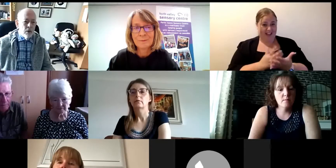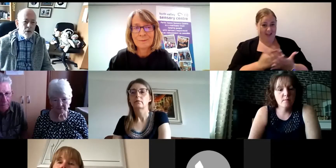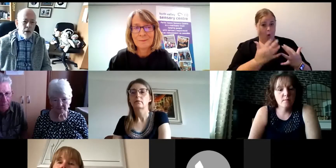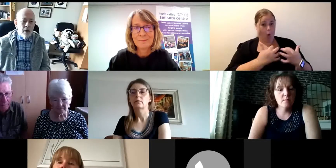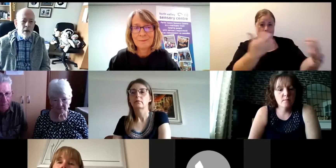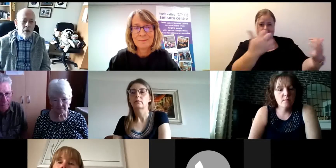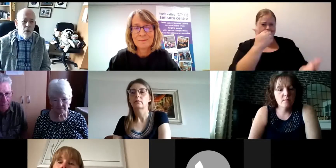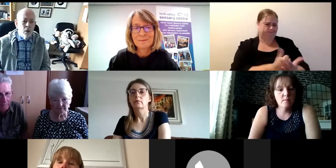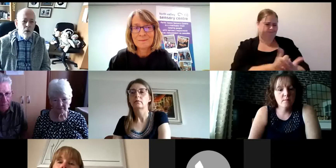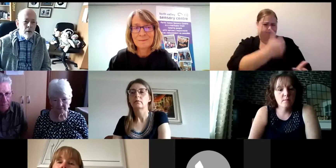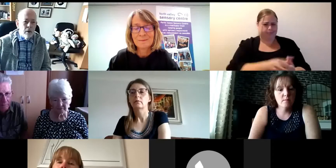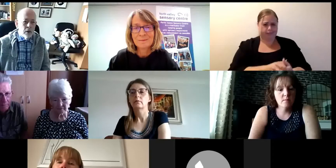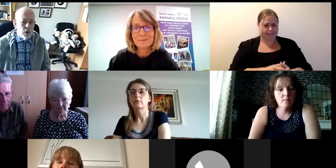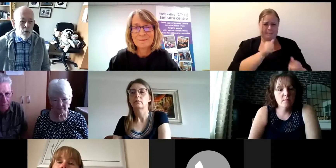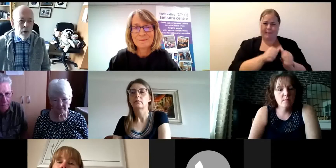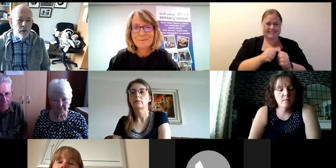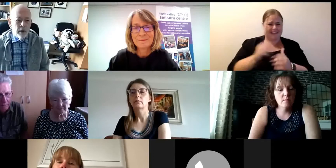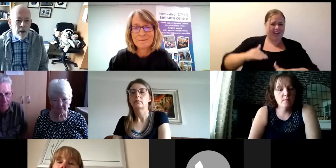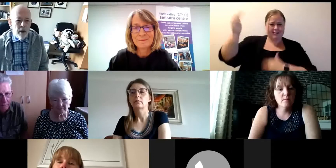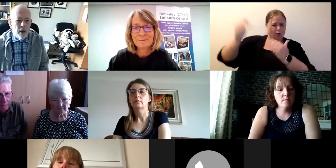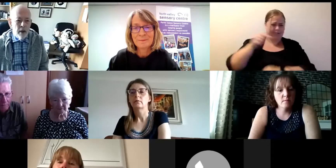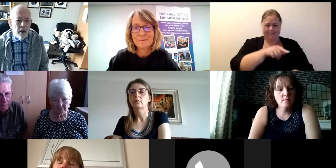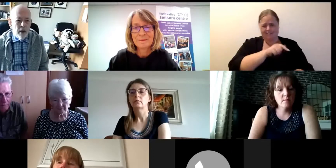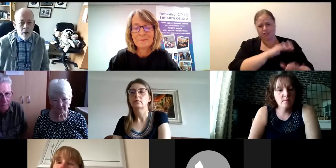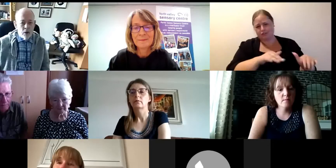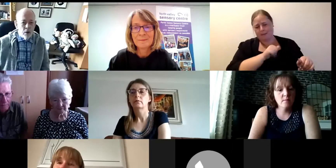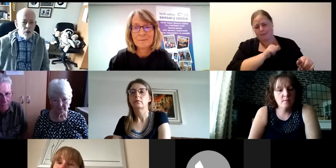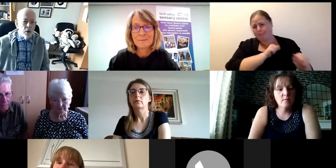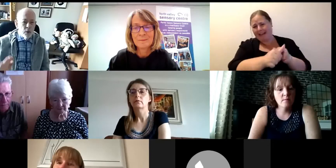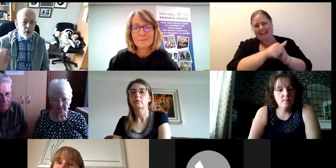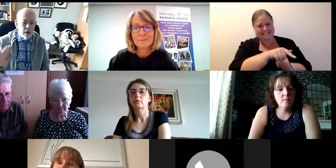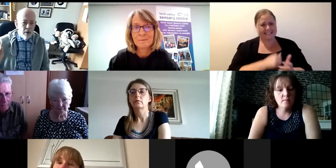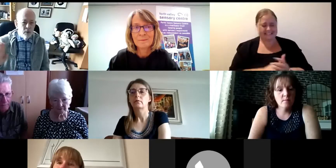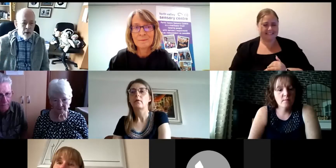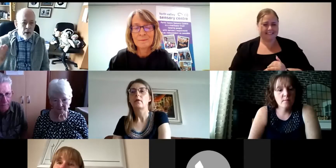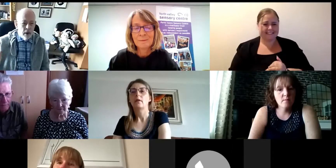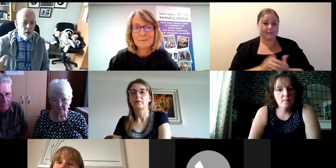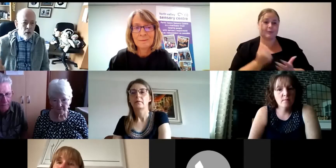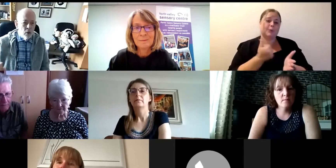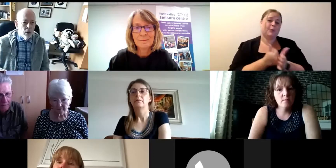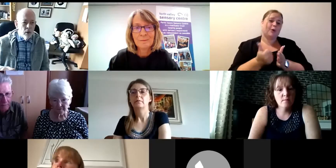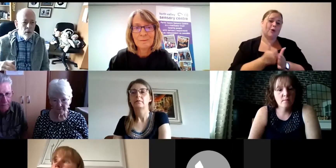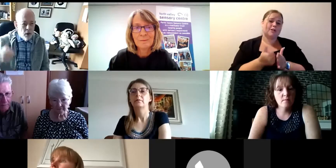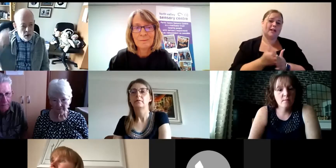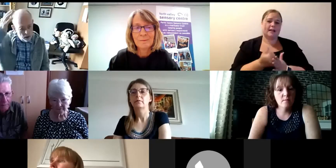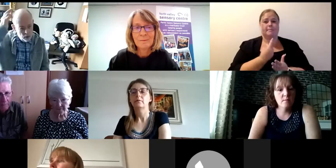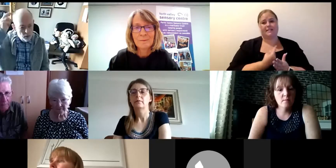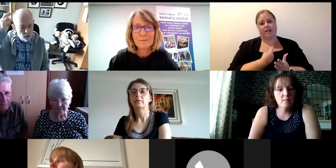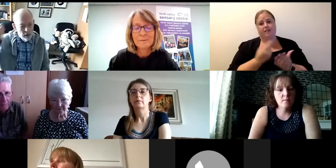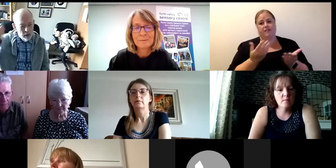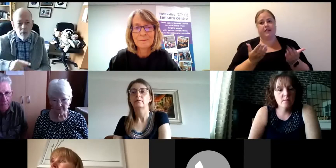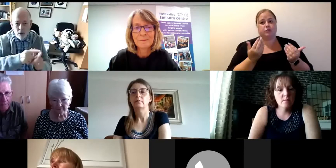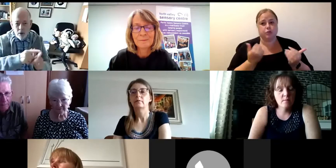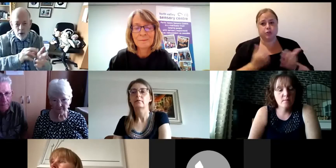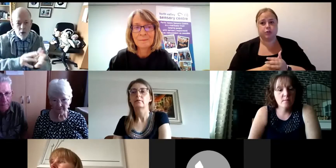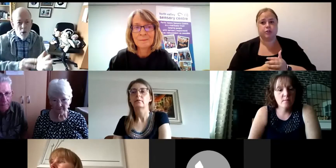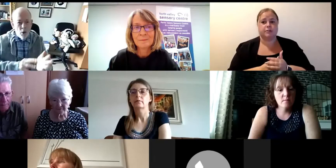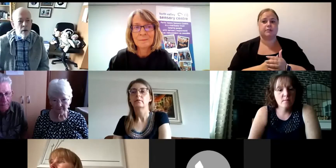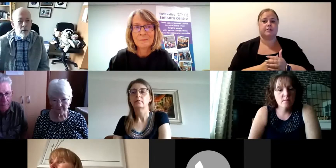you can get in the world. Children are fantastic and I usually introduce myself saying "hello, my name is John" and